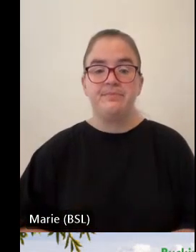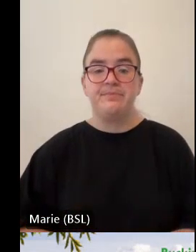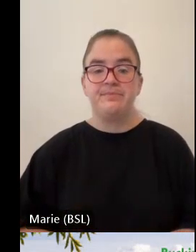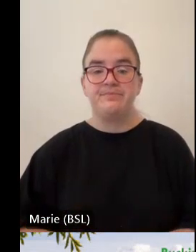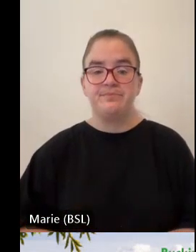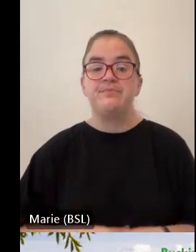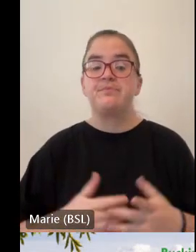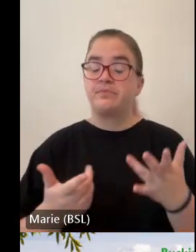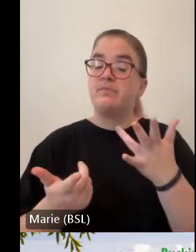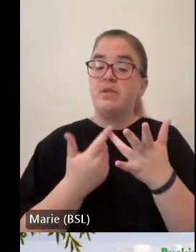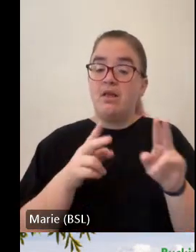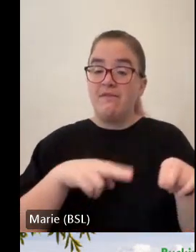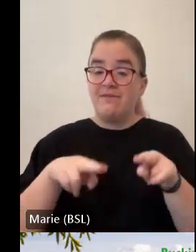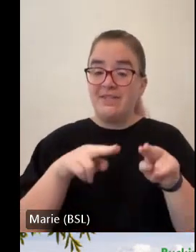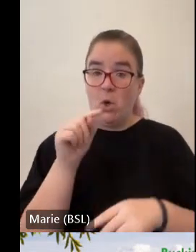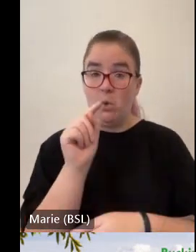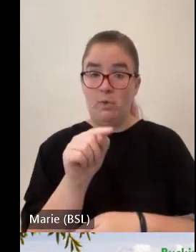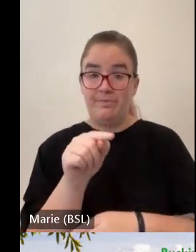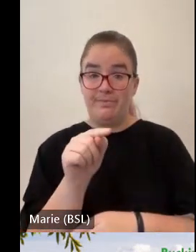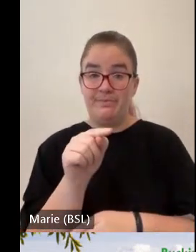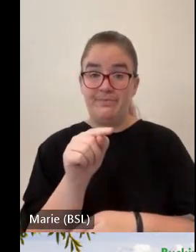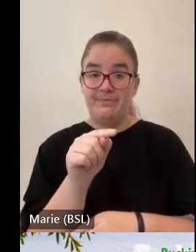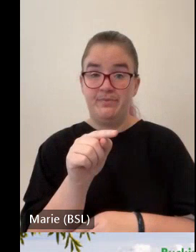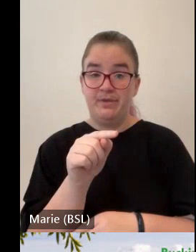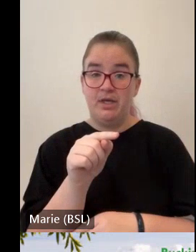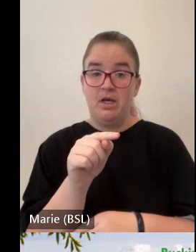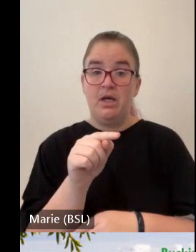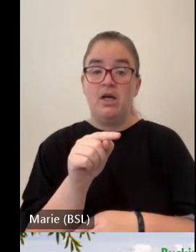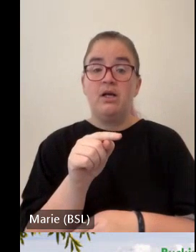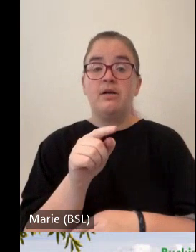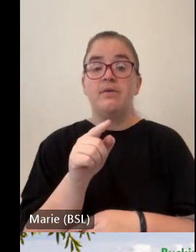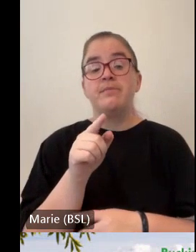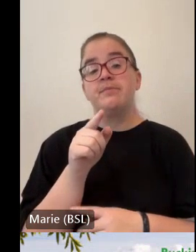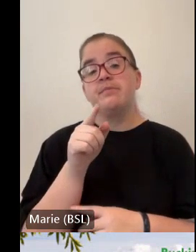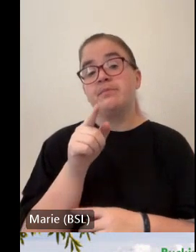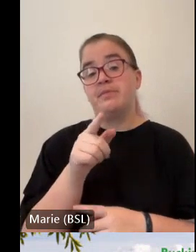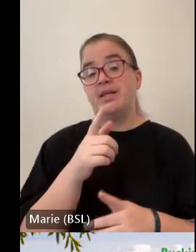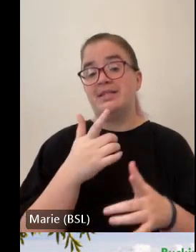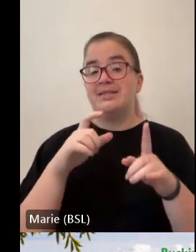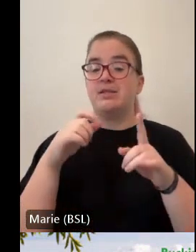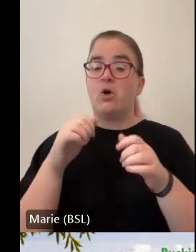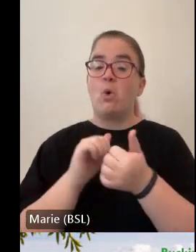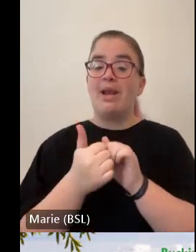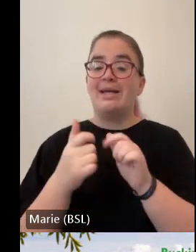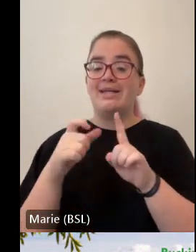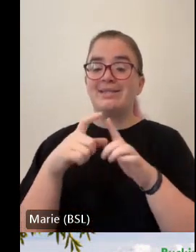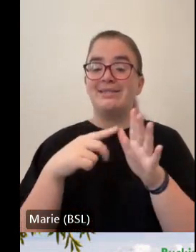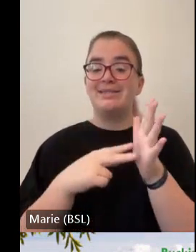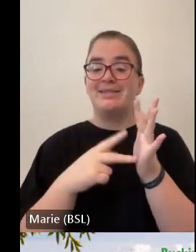So here's another video. This is my colleague David Bulland talking about a doorstep